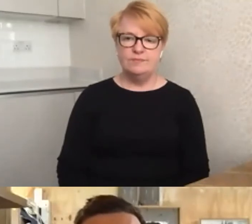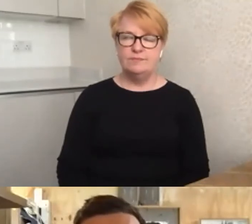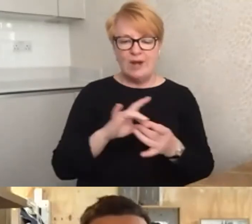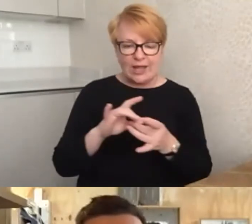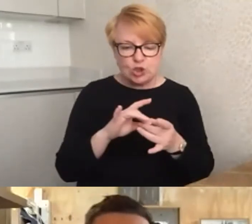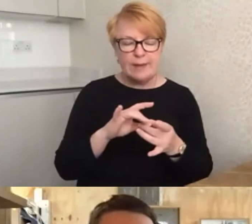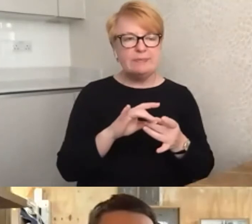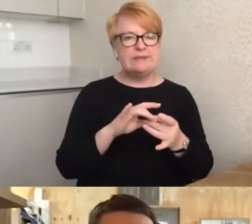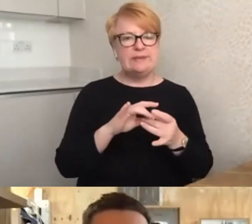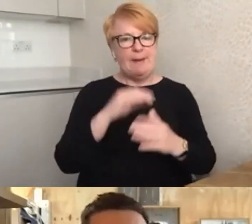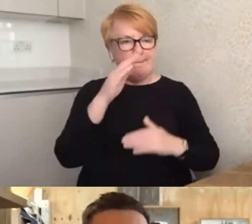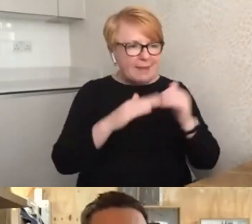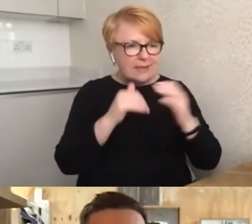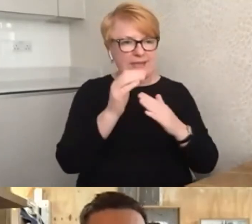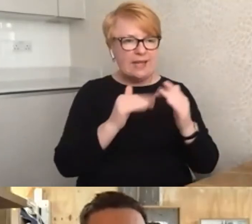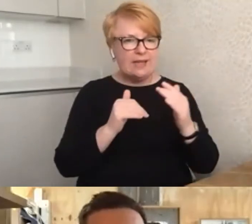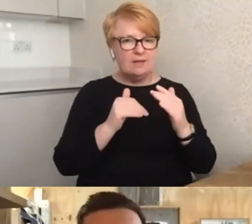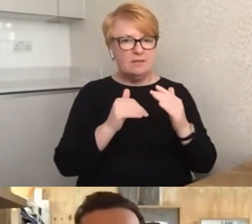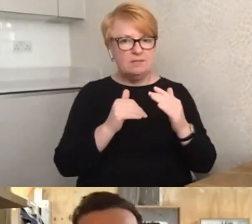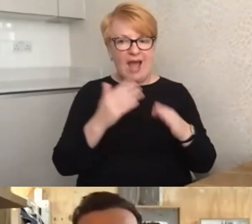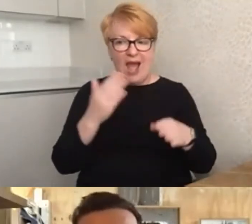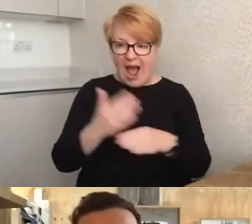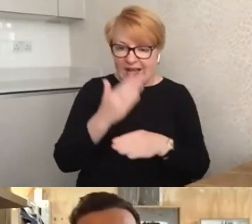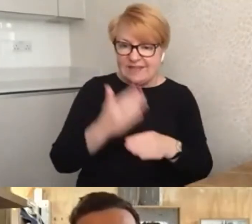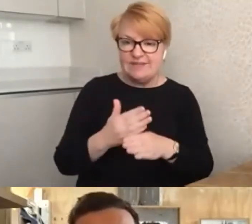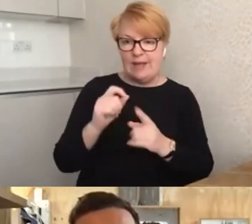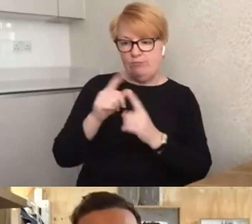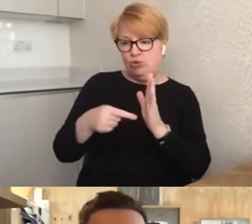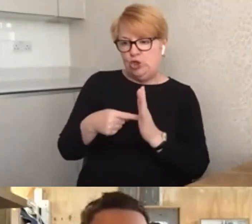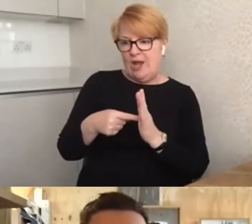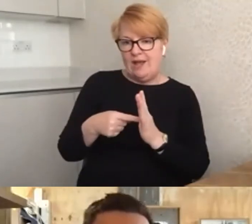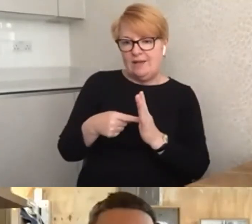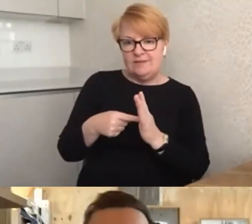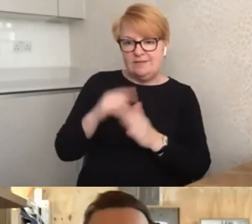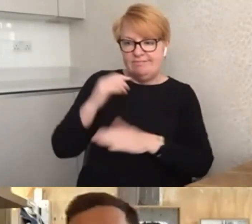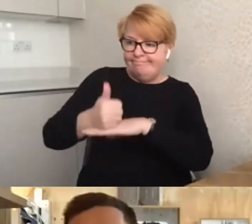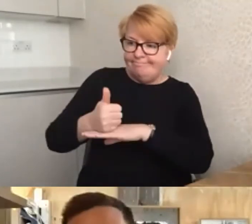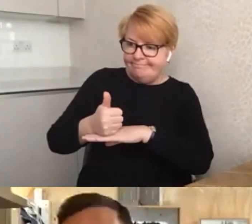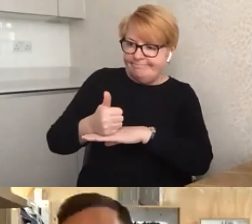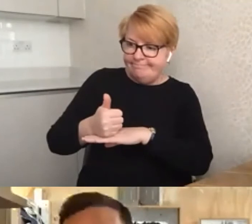A lot of the time, it's like building relationships, the activity, or the project is just a process by which a relationship is formed or strengthened, or,